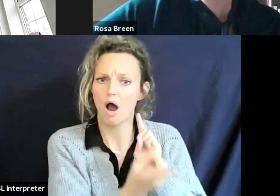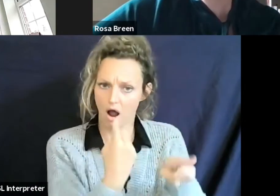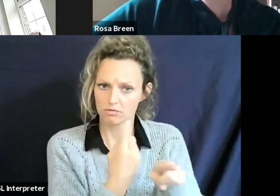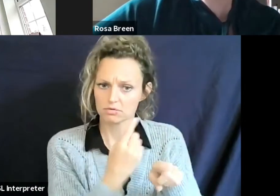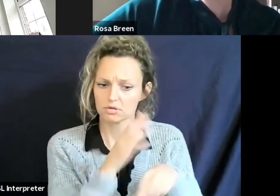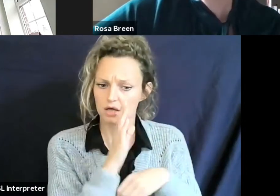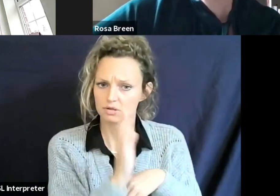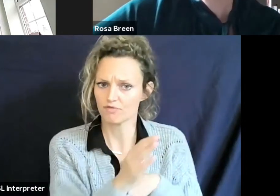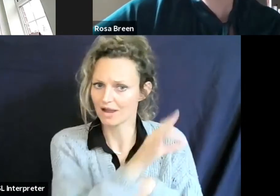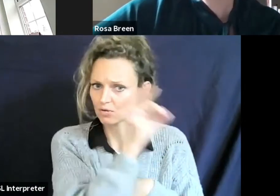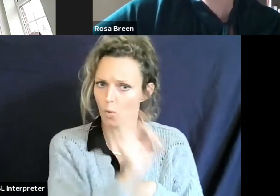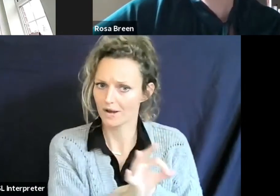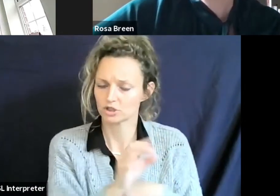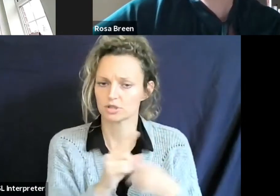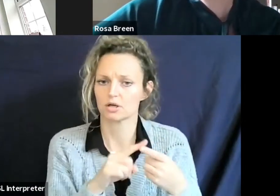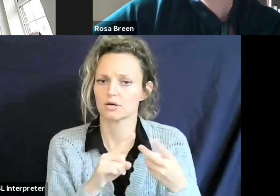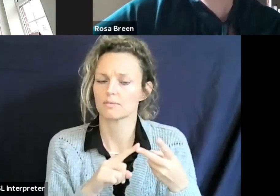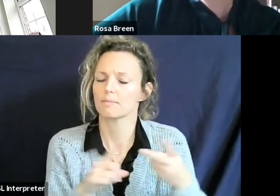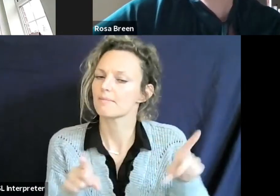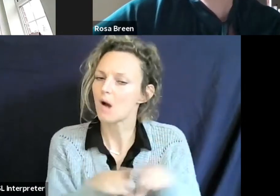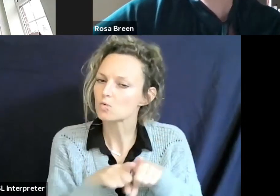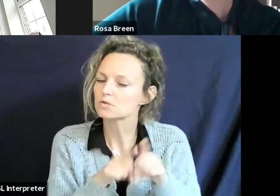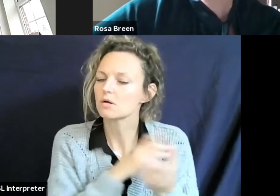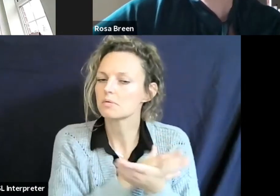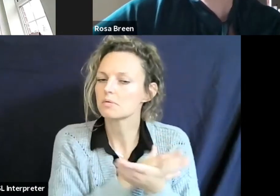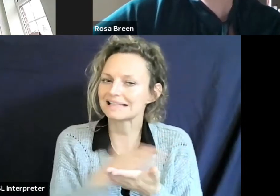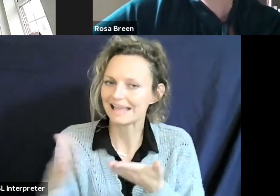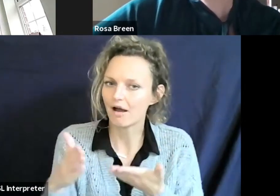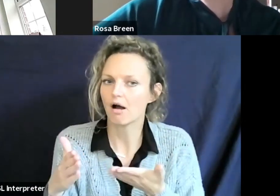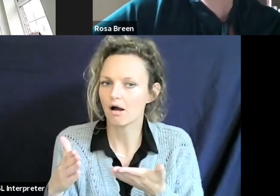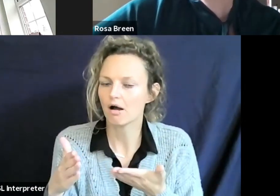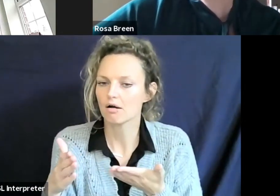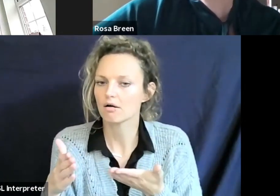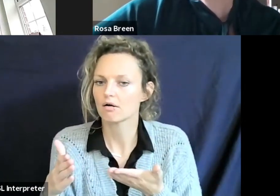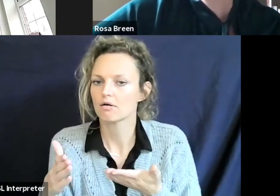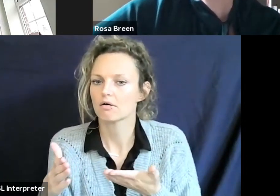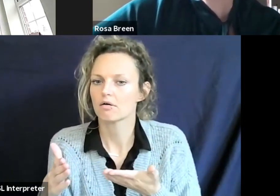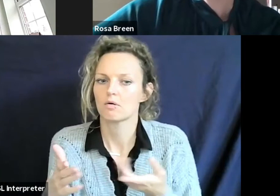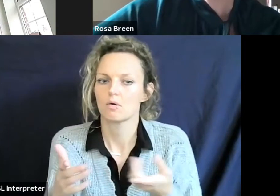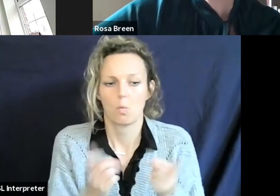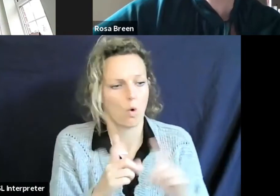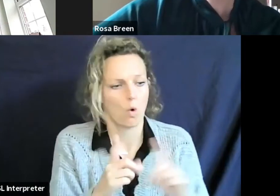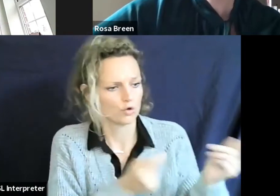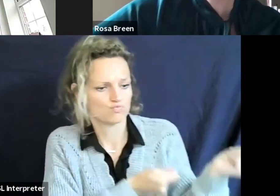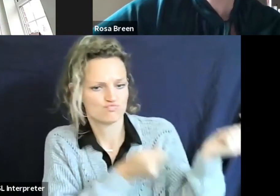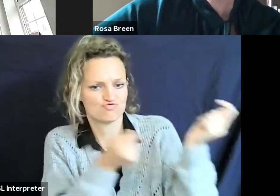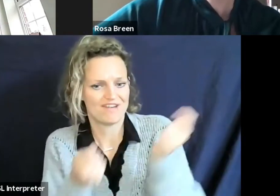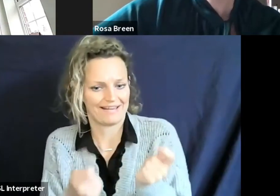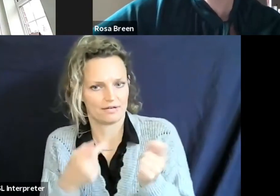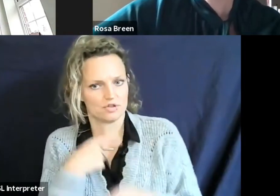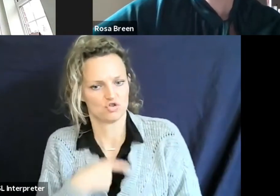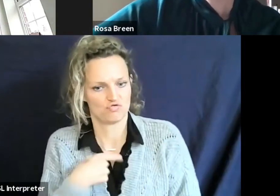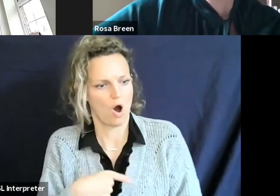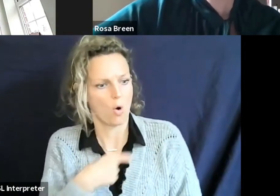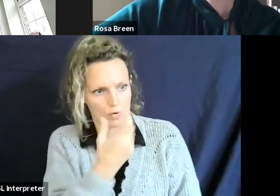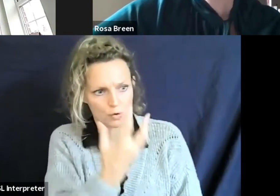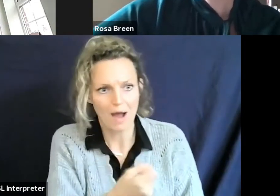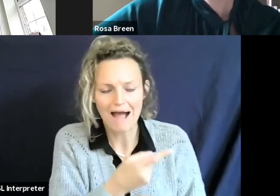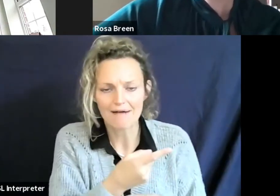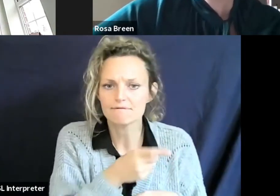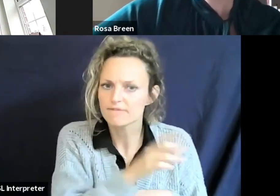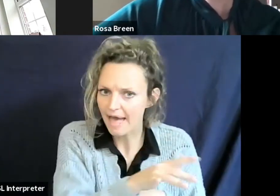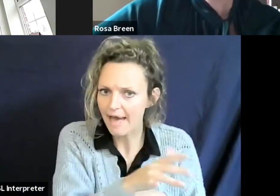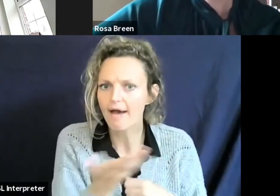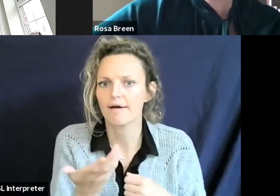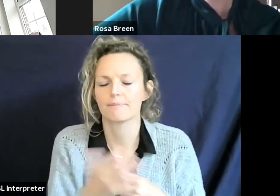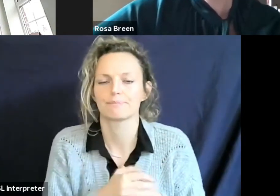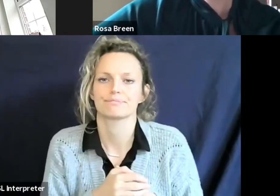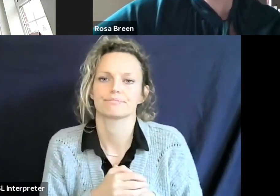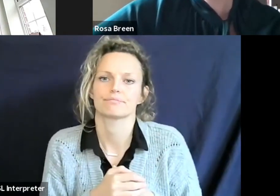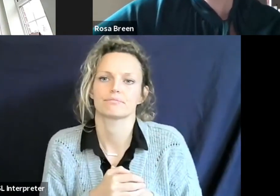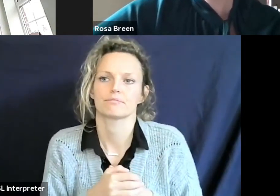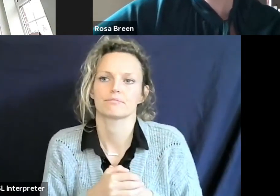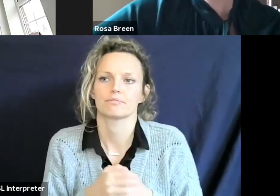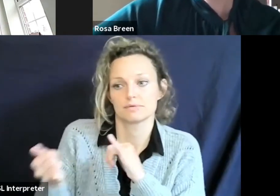And also in a statement of suitability or an answer to any of the questions,